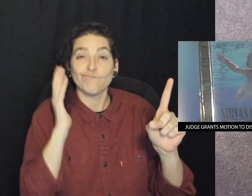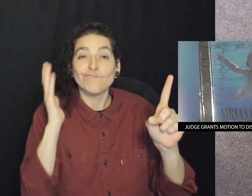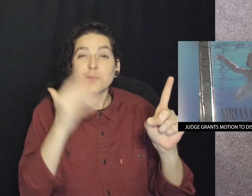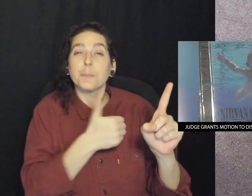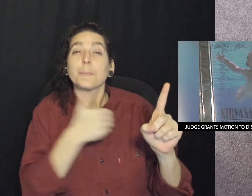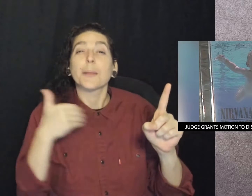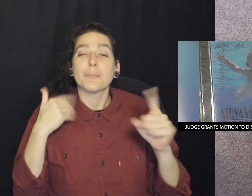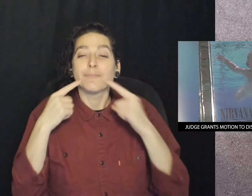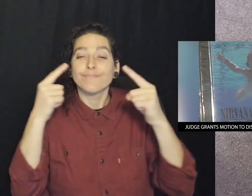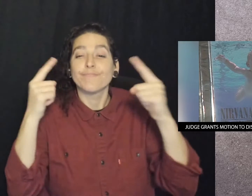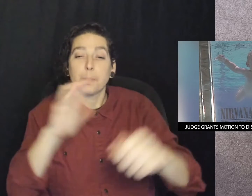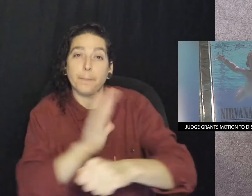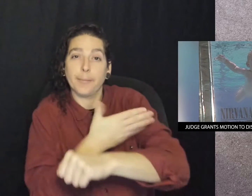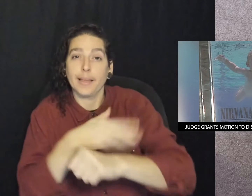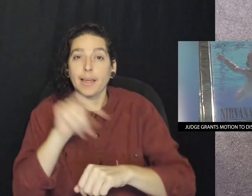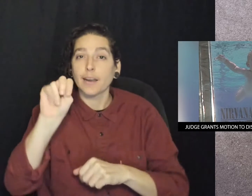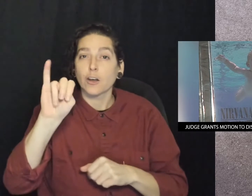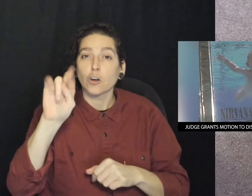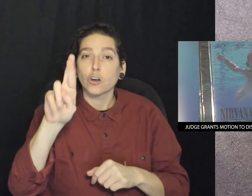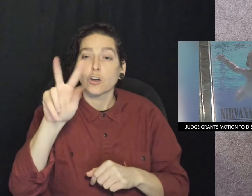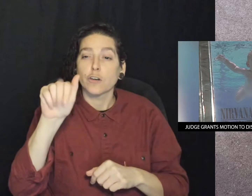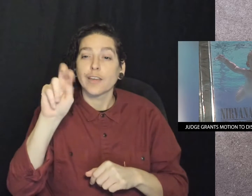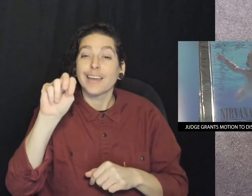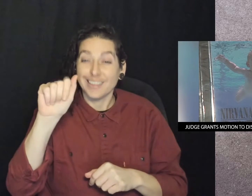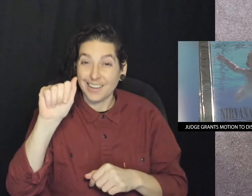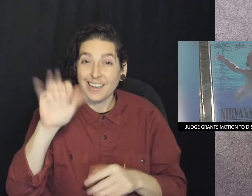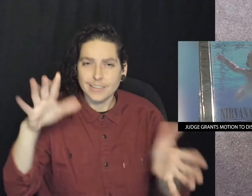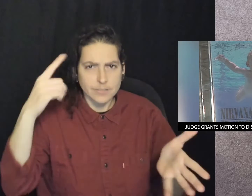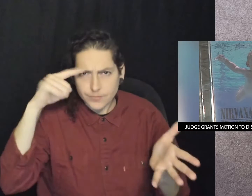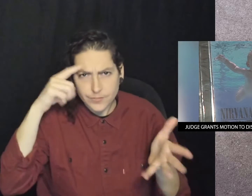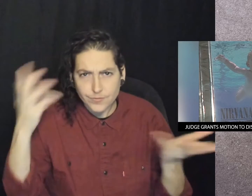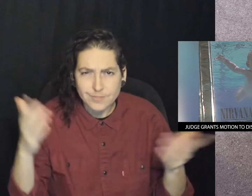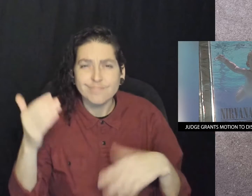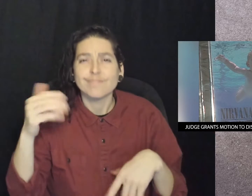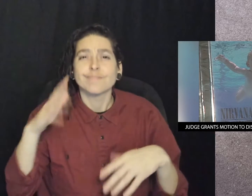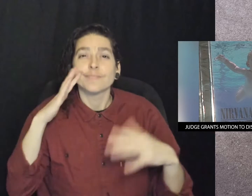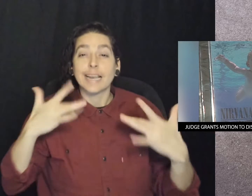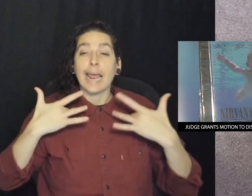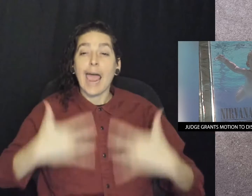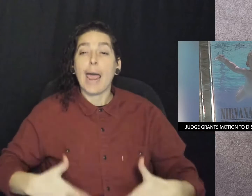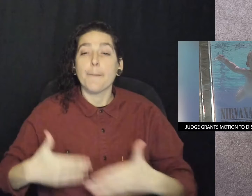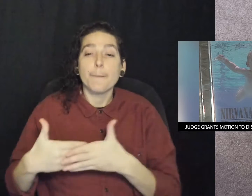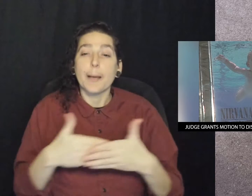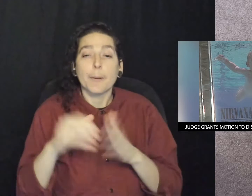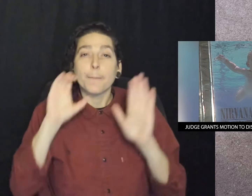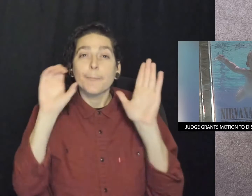last year 30-year-old Spencer Elden sued former members of the band Nirvana for